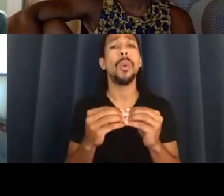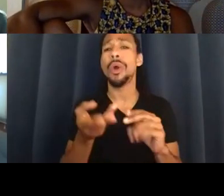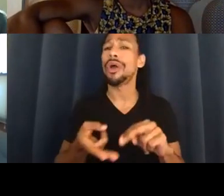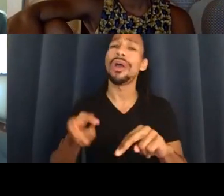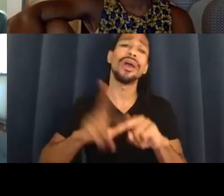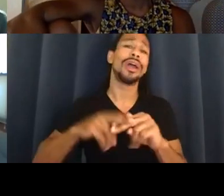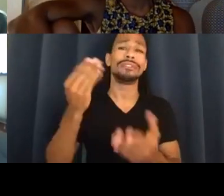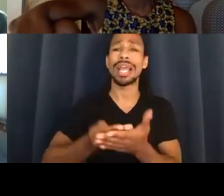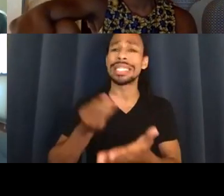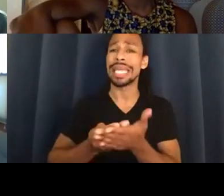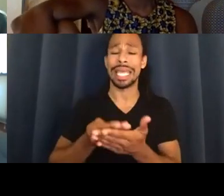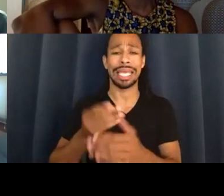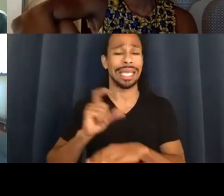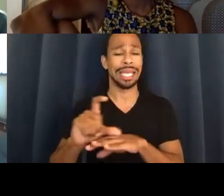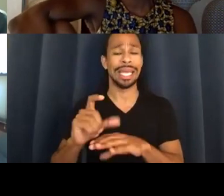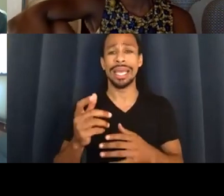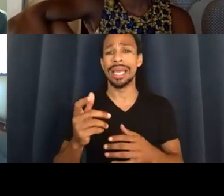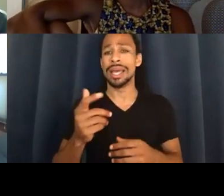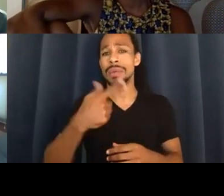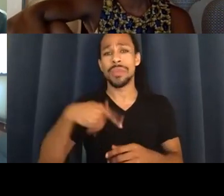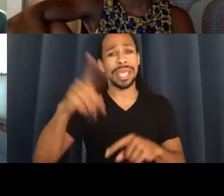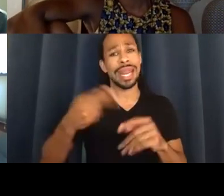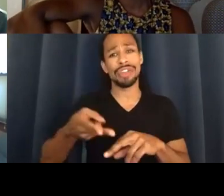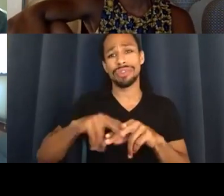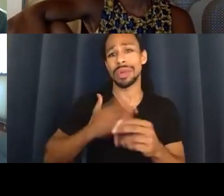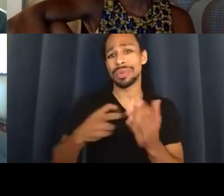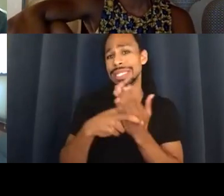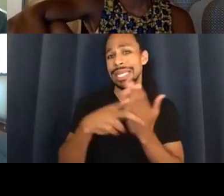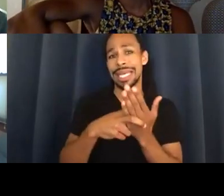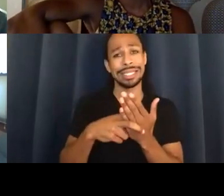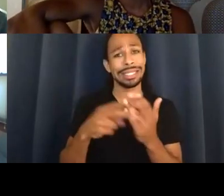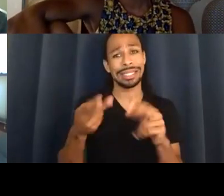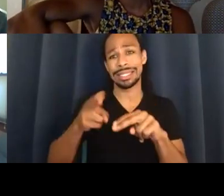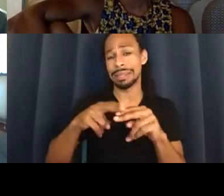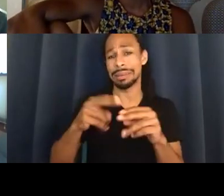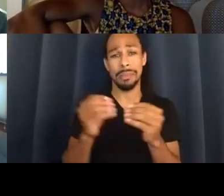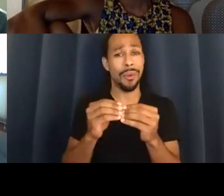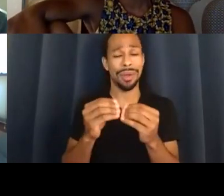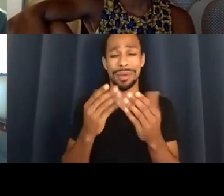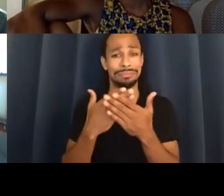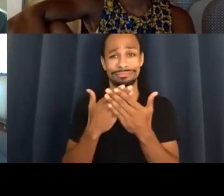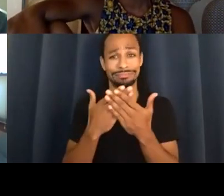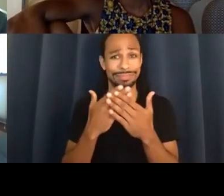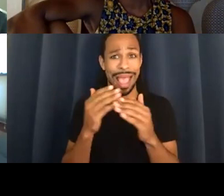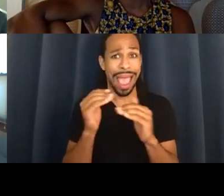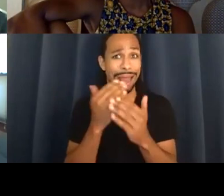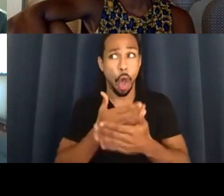ticket prices anymore, and in the global market of things, the U.S. artist, which is grossly